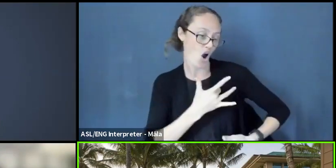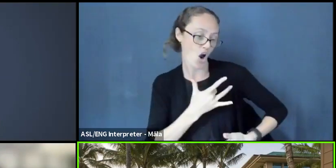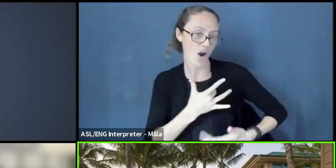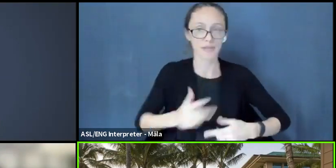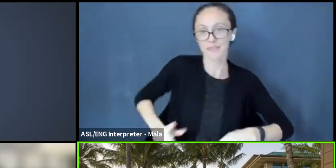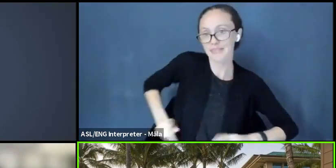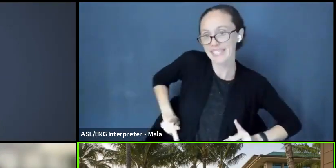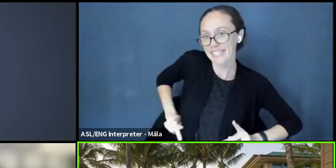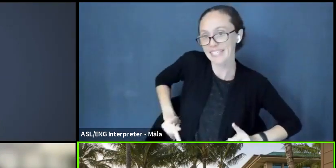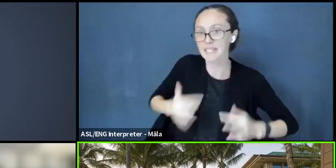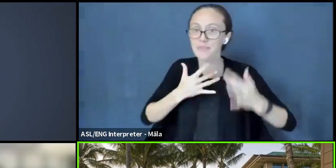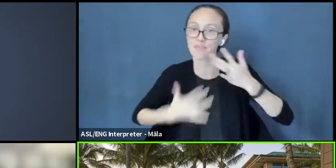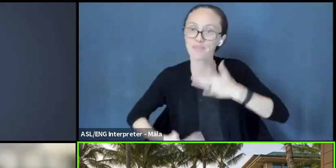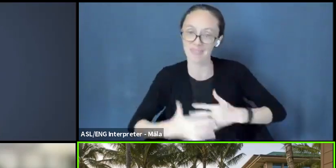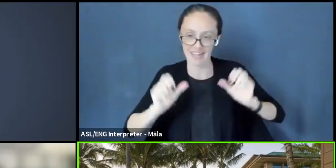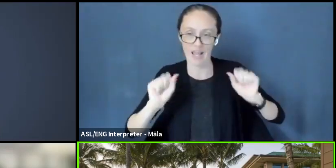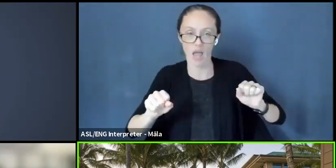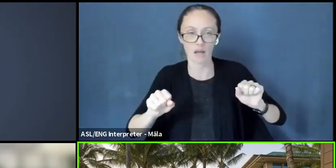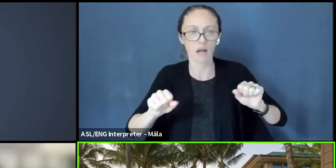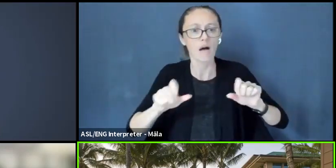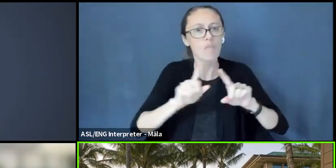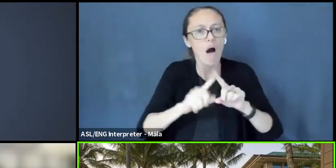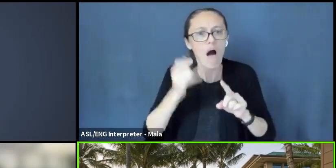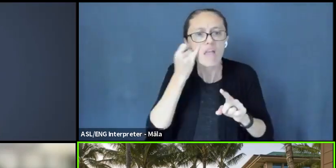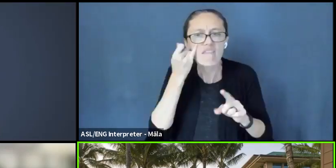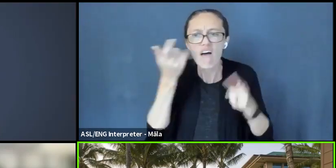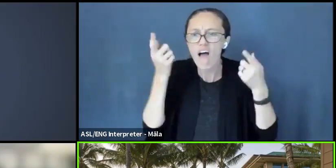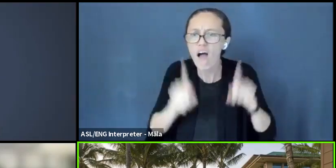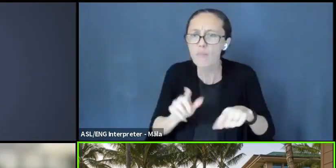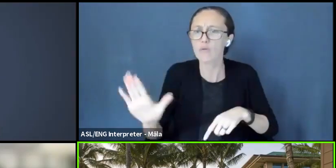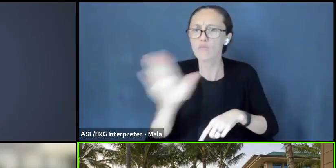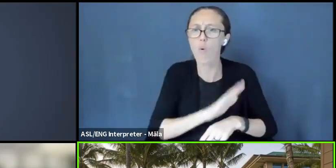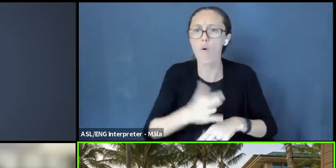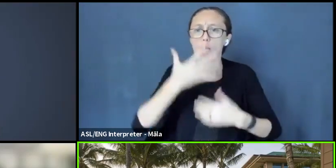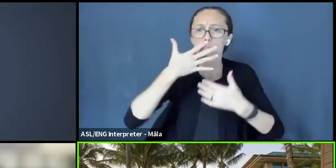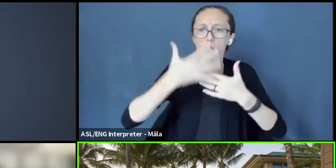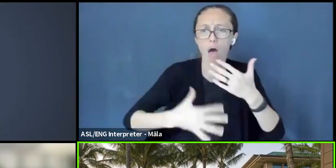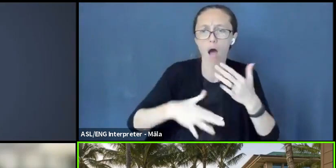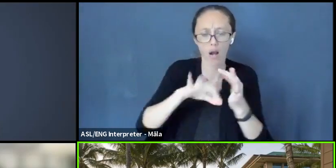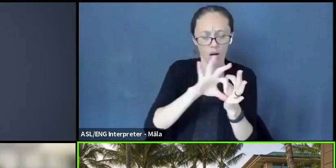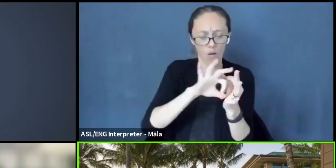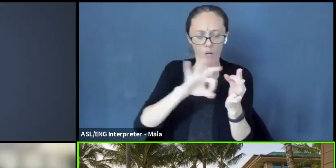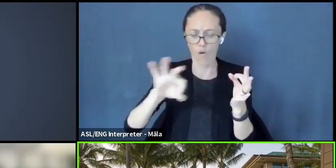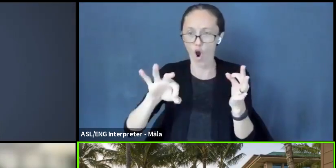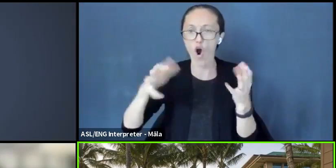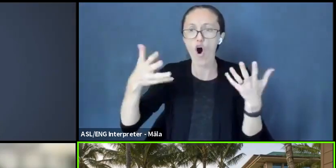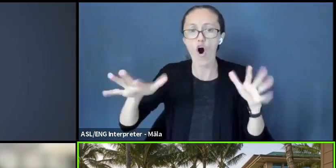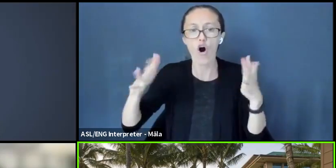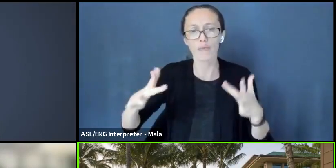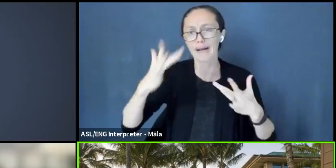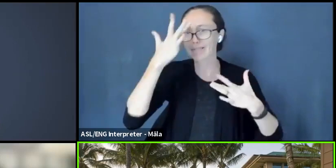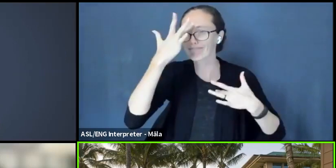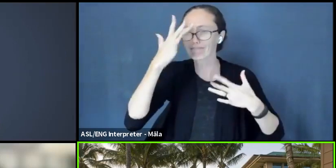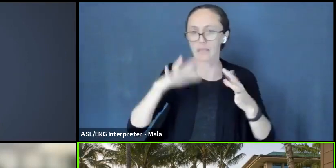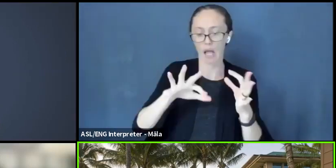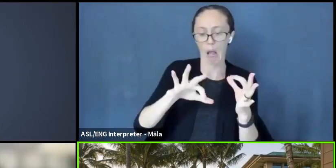have disease blood vessels and don't have enough oxygen because you have this Covid